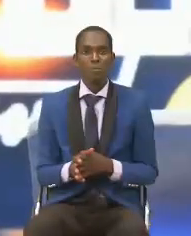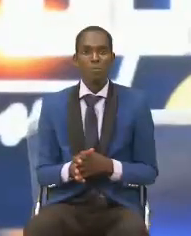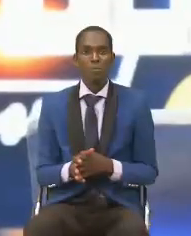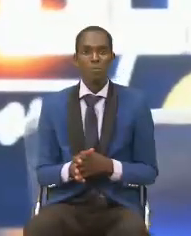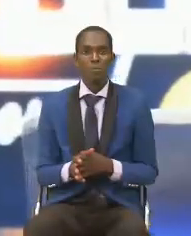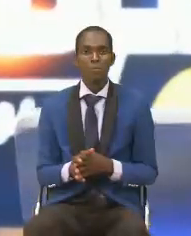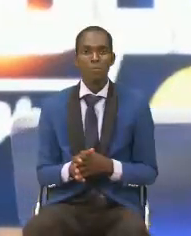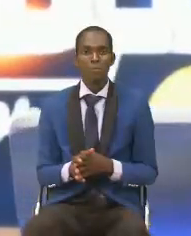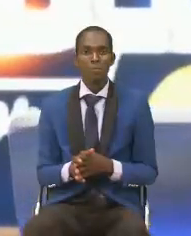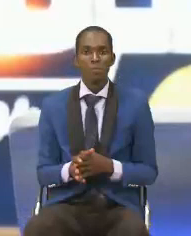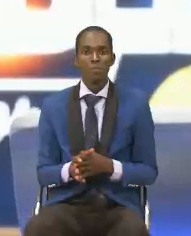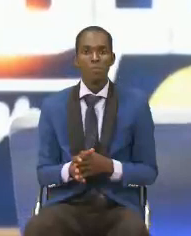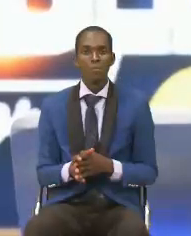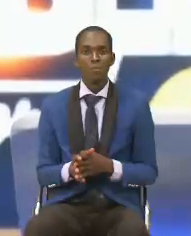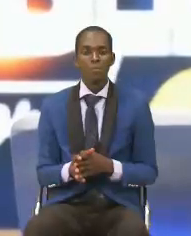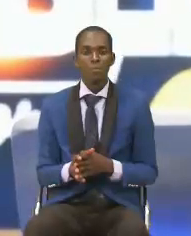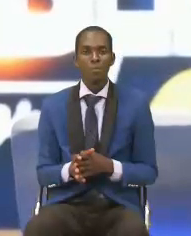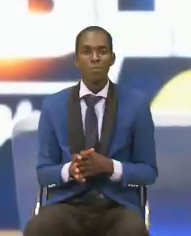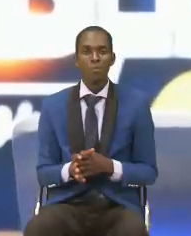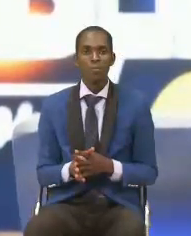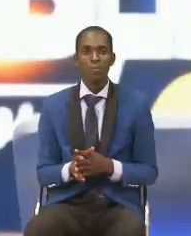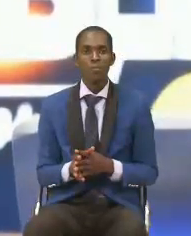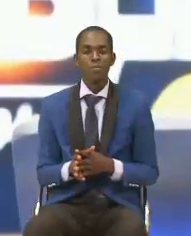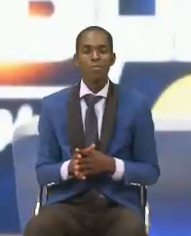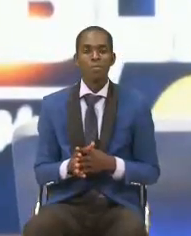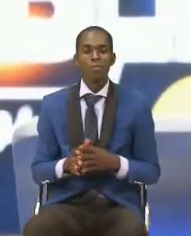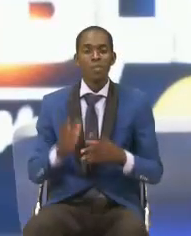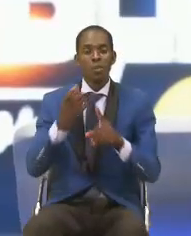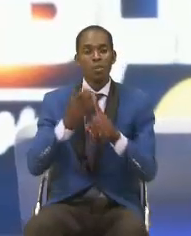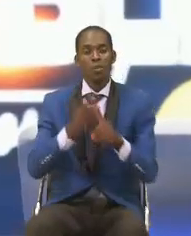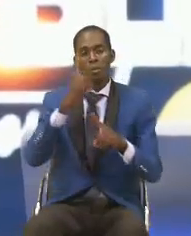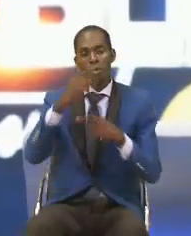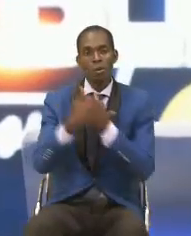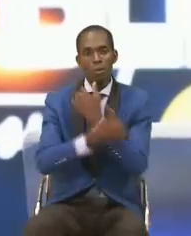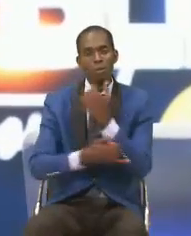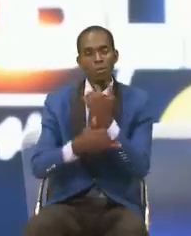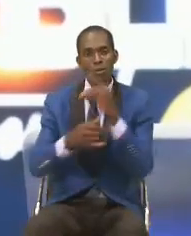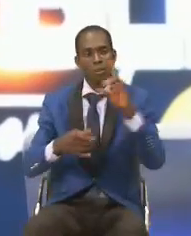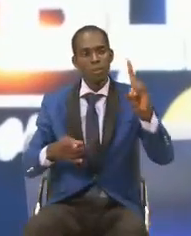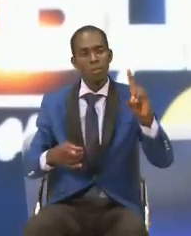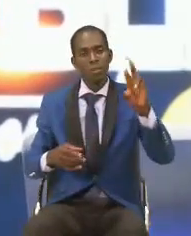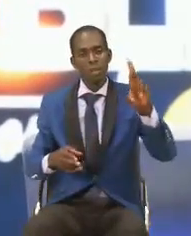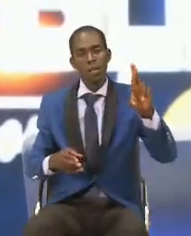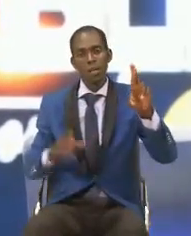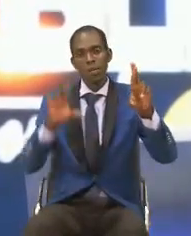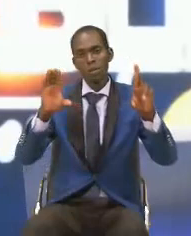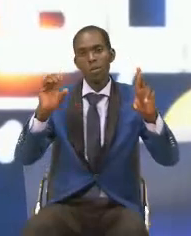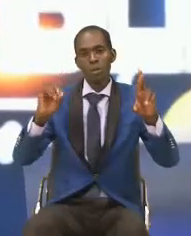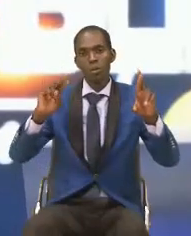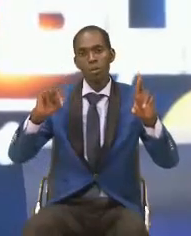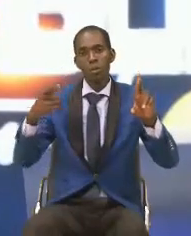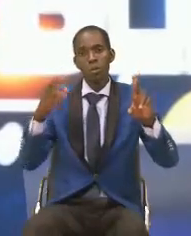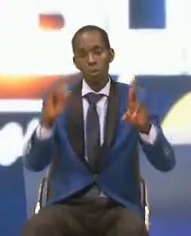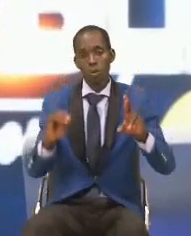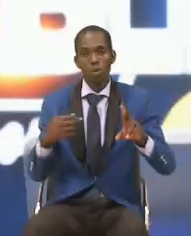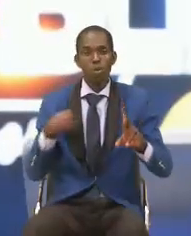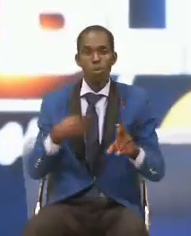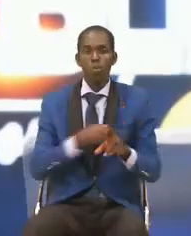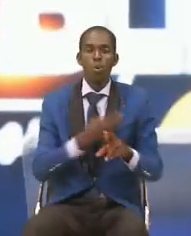we were in uh they used to call the country zail now the democratic republic of congo well at